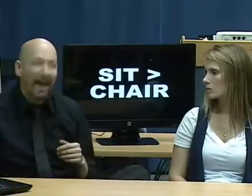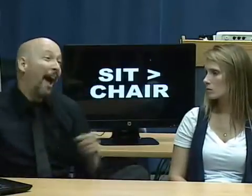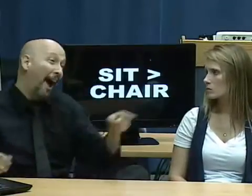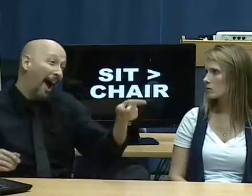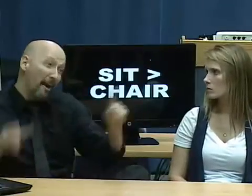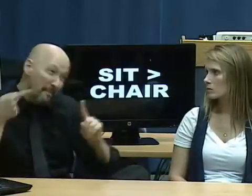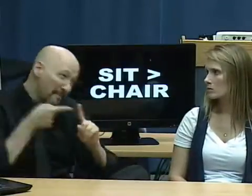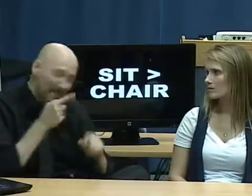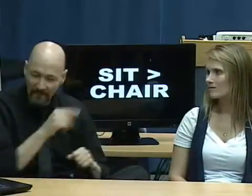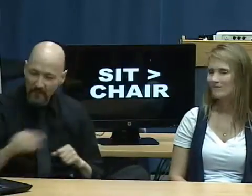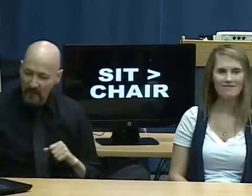Ah, you get a point!